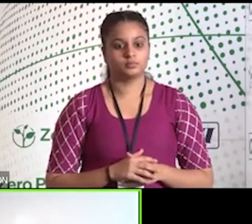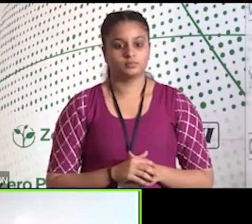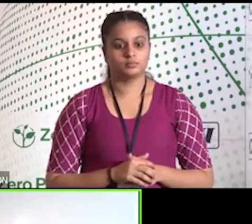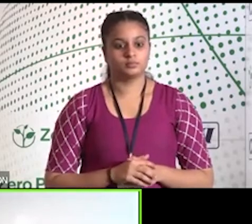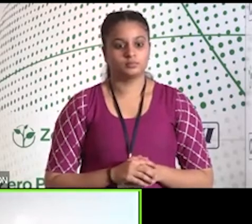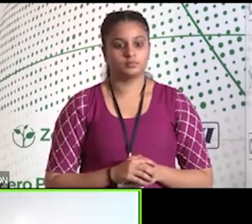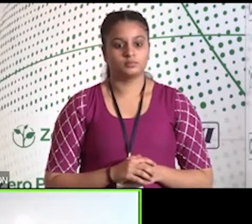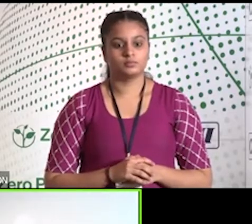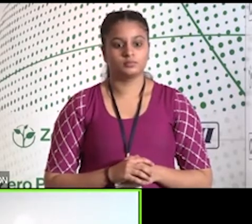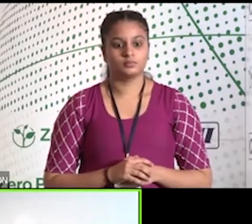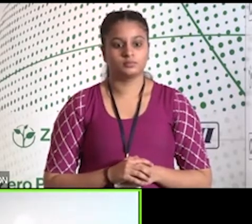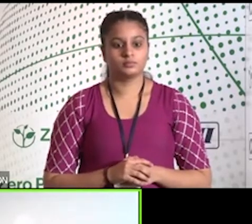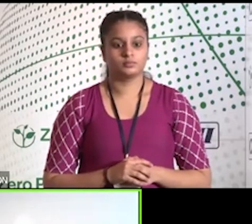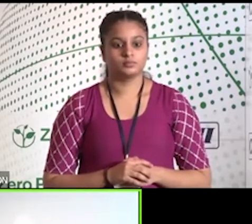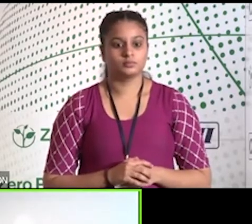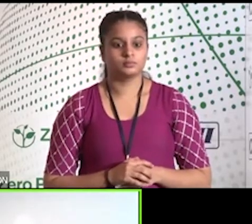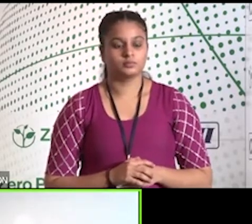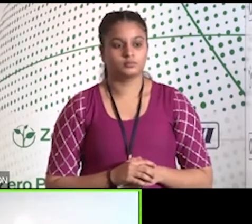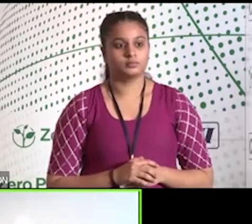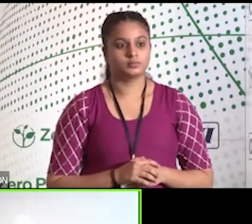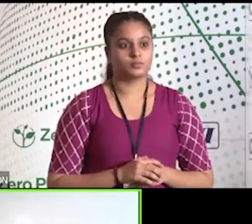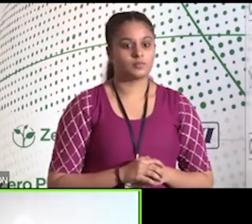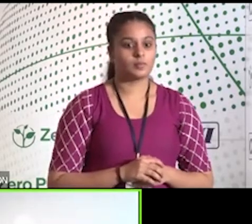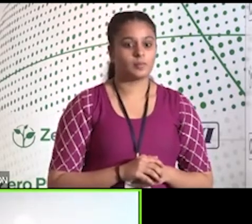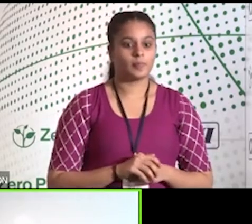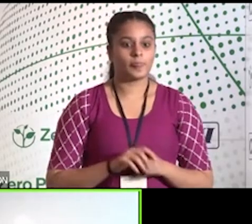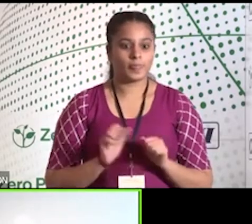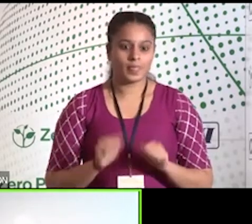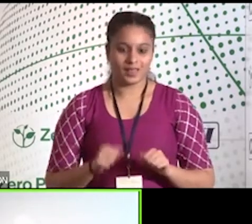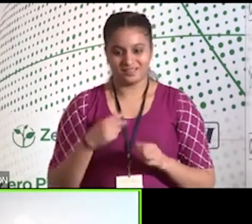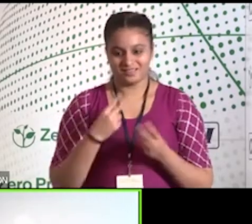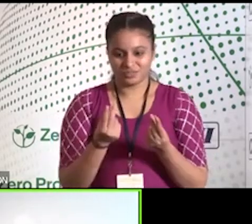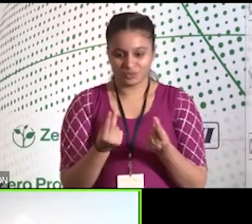so I would like to give a like a quick journey or for Amazon